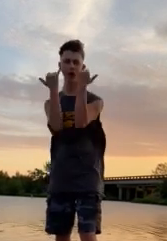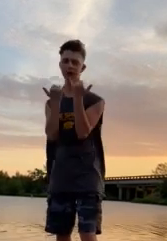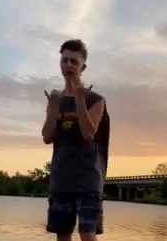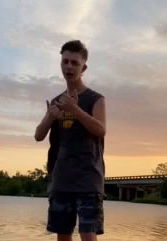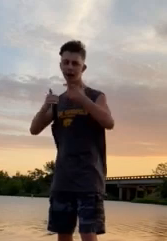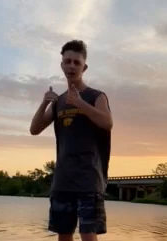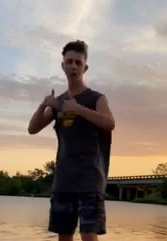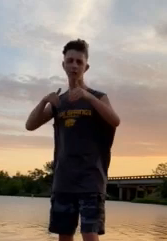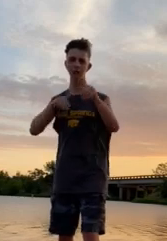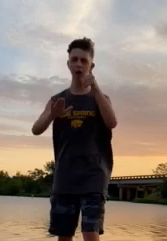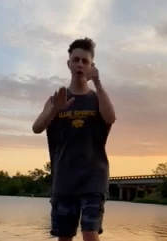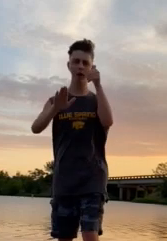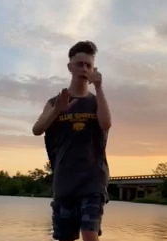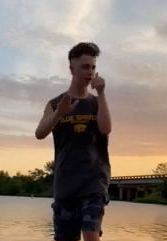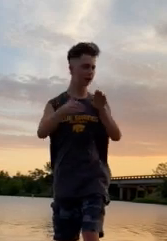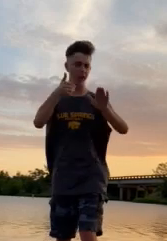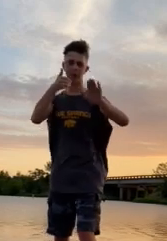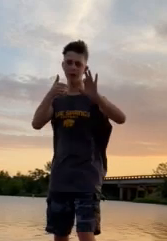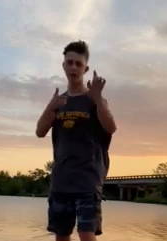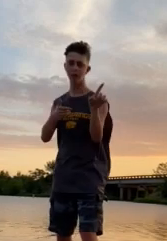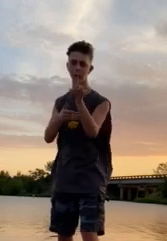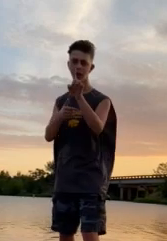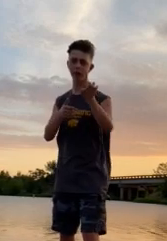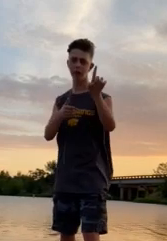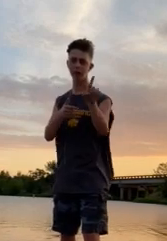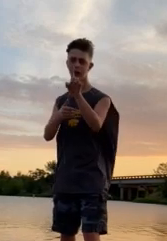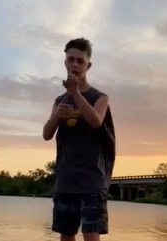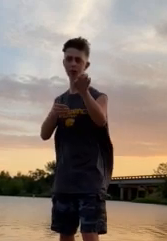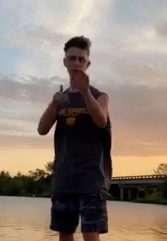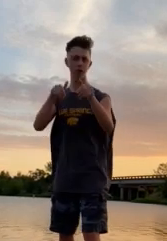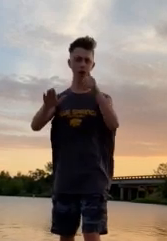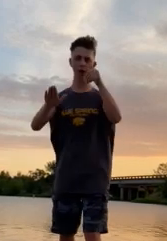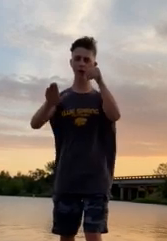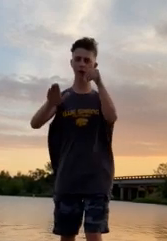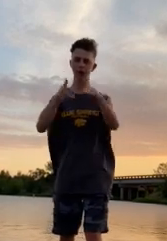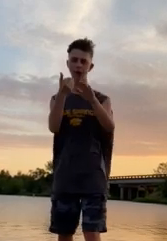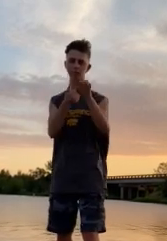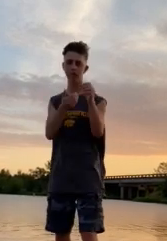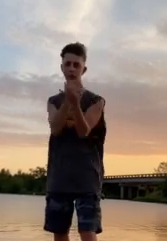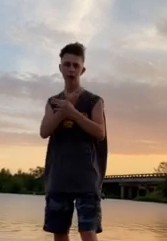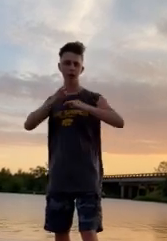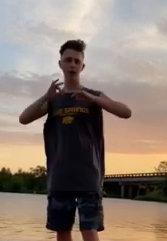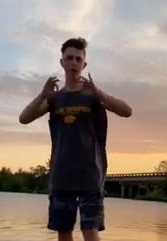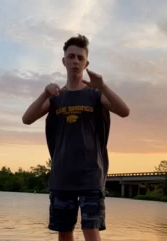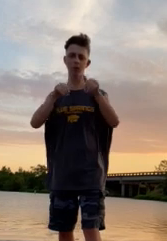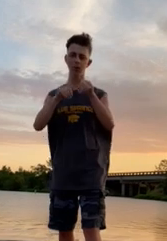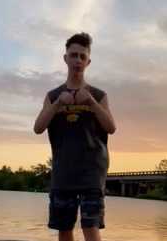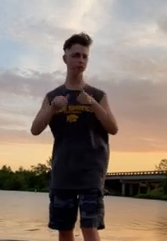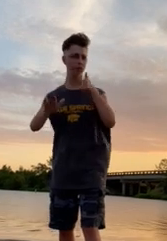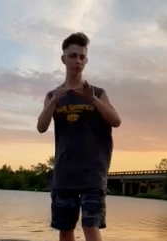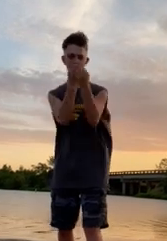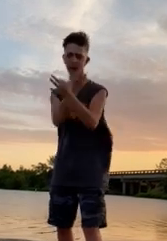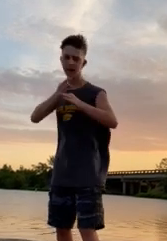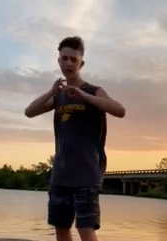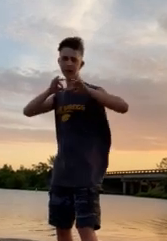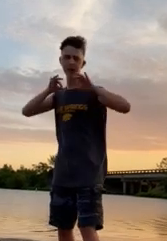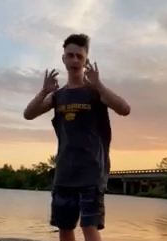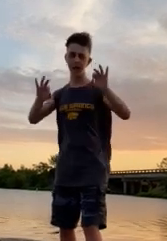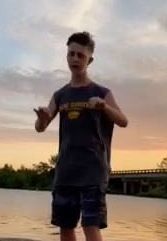So now I'm walking, walking, walking free Walking free